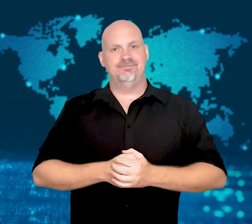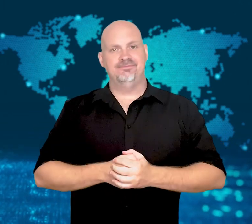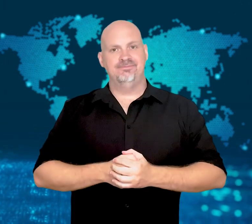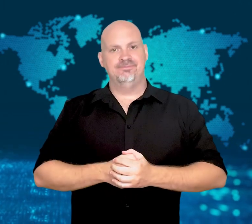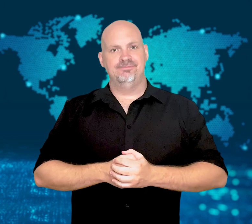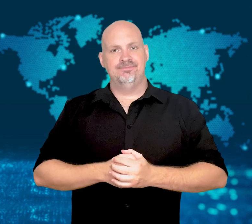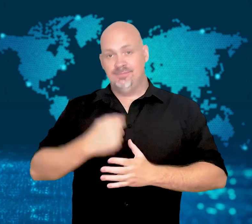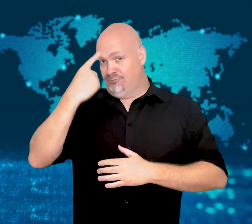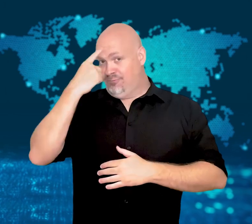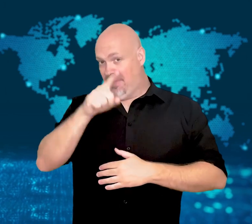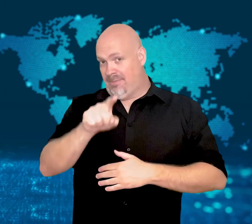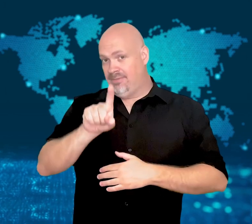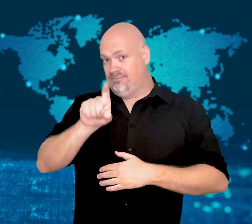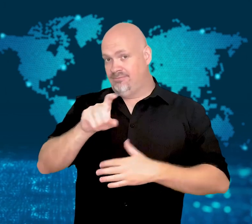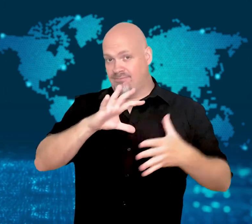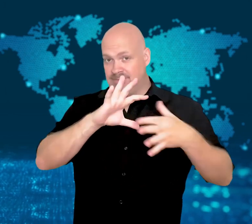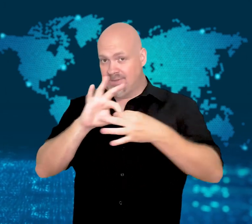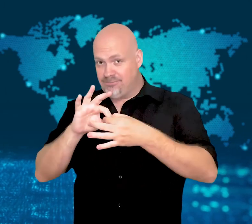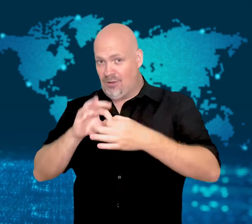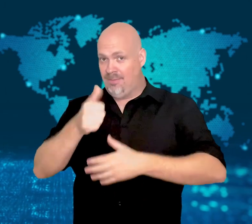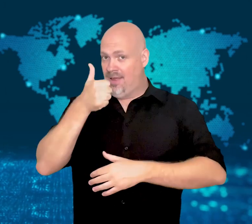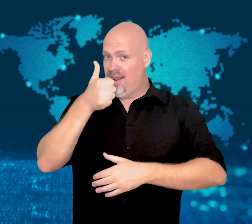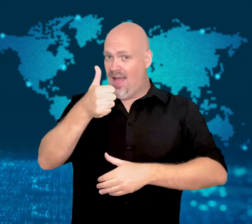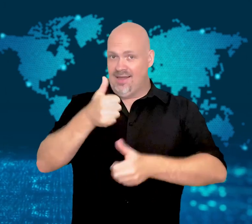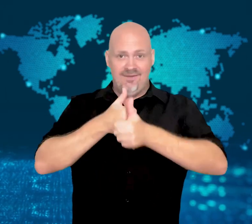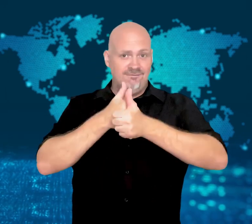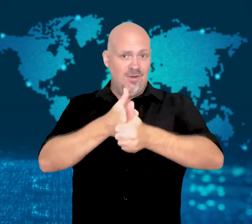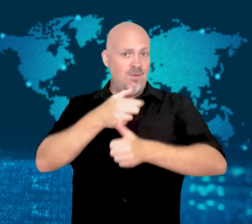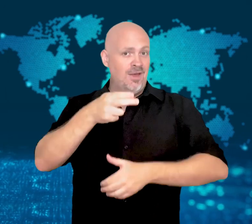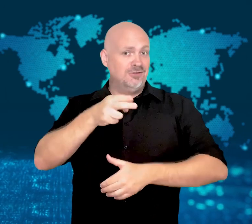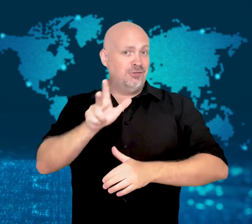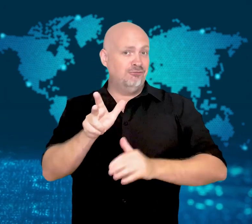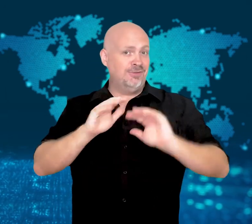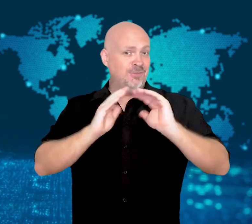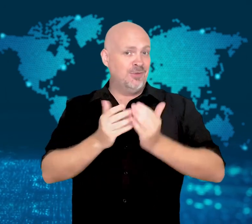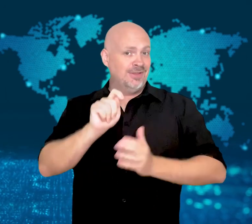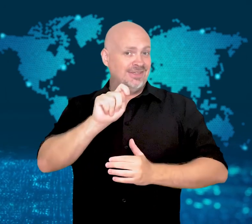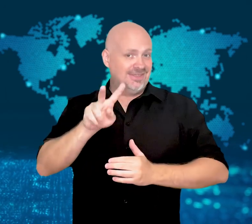Don't forget to subscribe, like, and follow H3 World TV